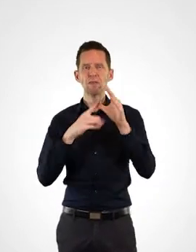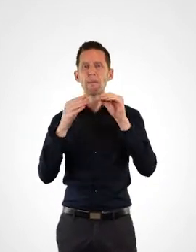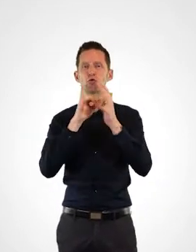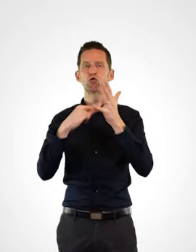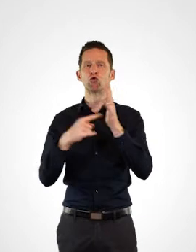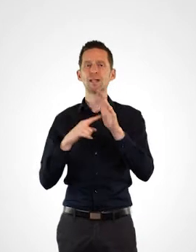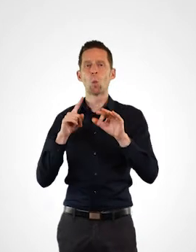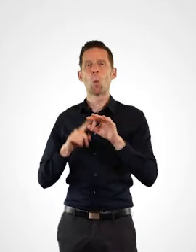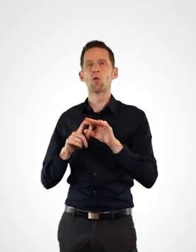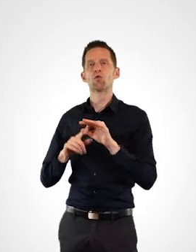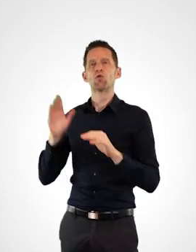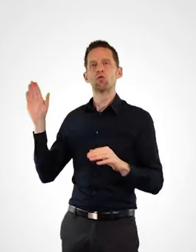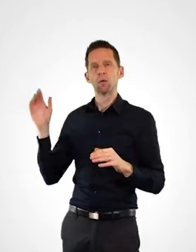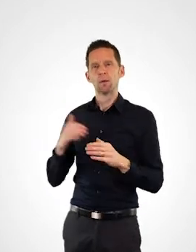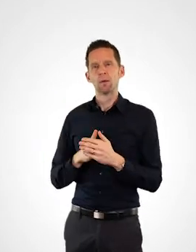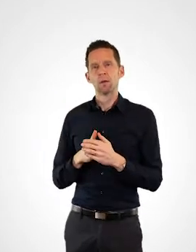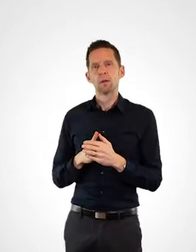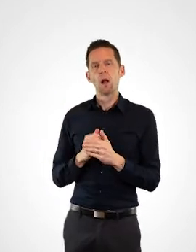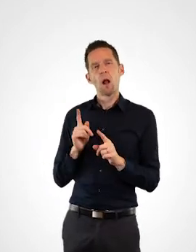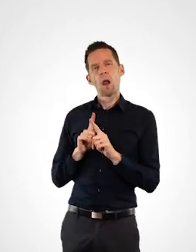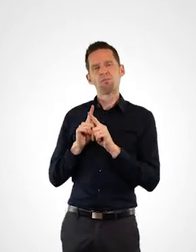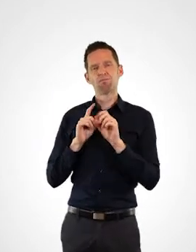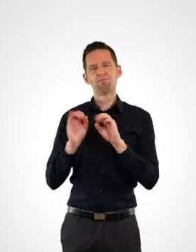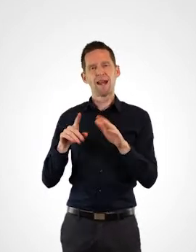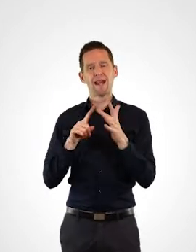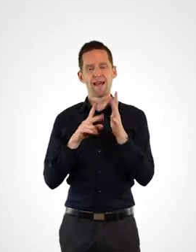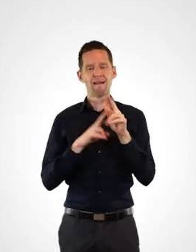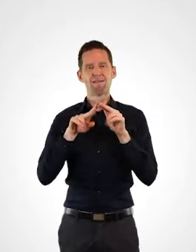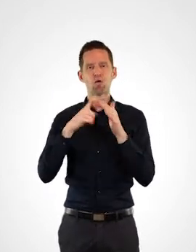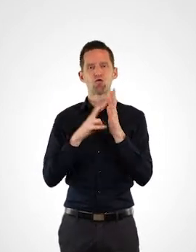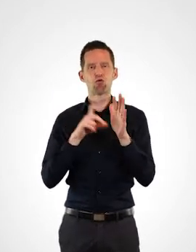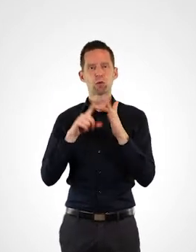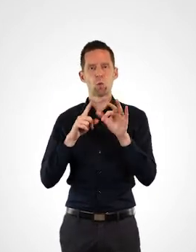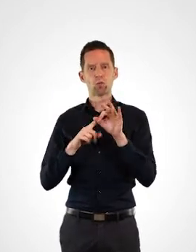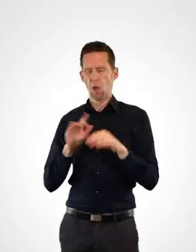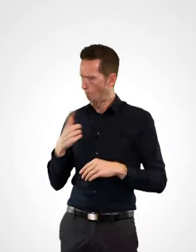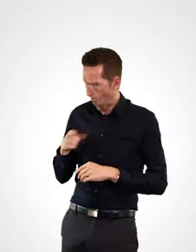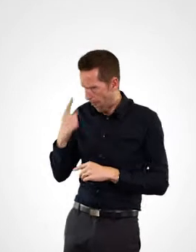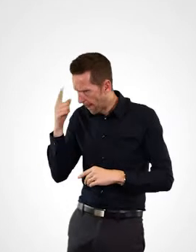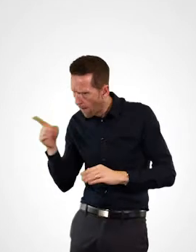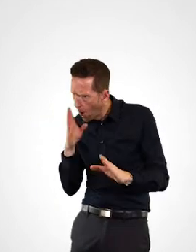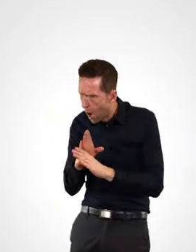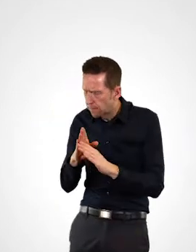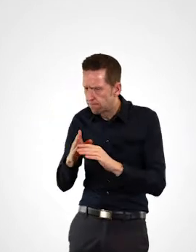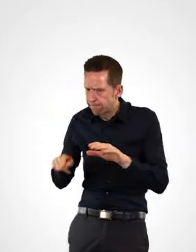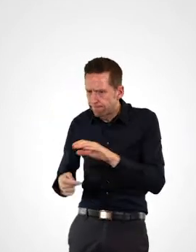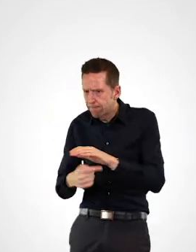The abstract question is like an inference question, right? "Why do you think they're hiding in the coral?"